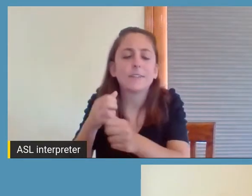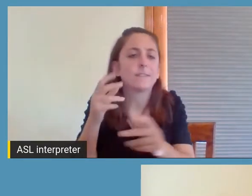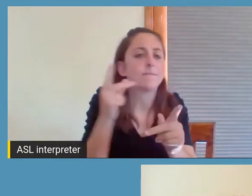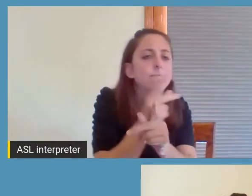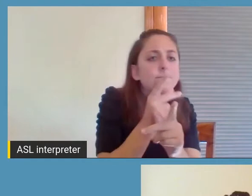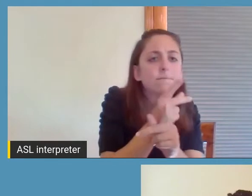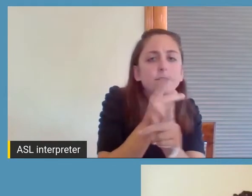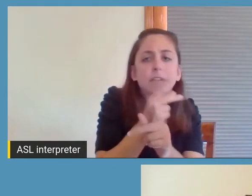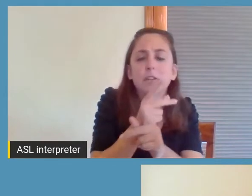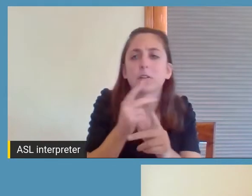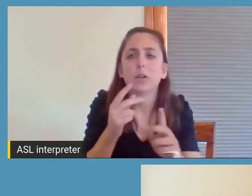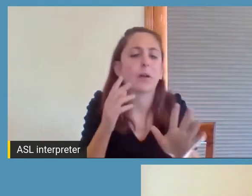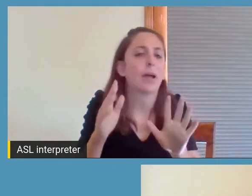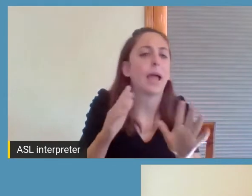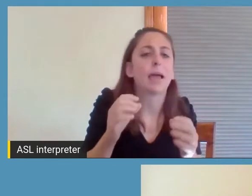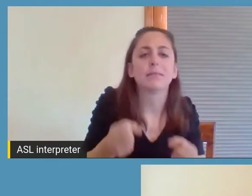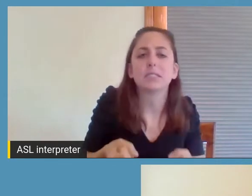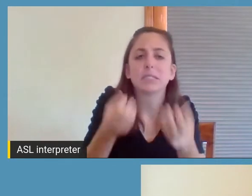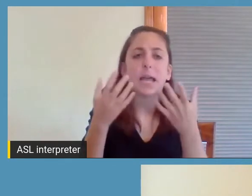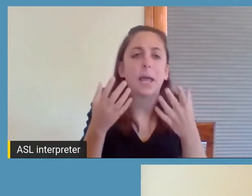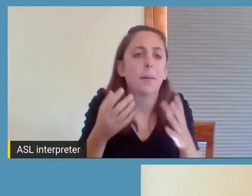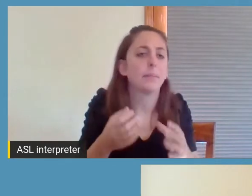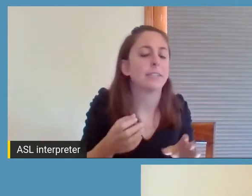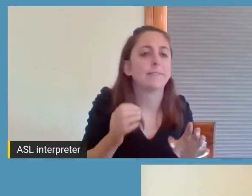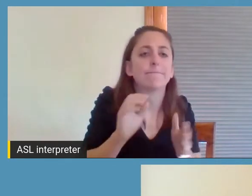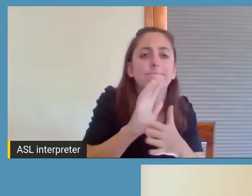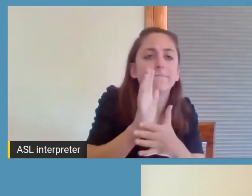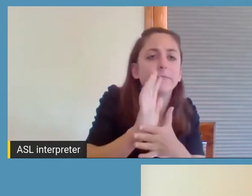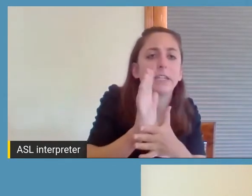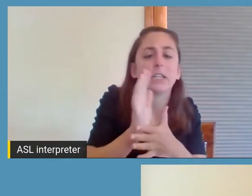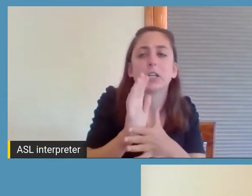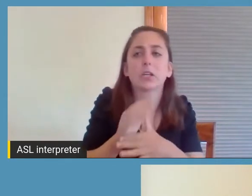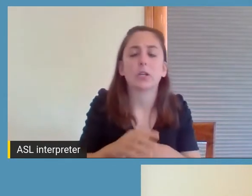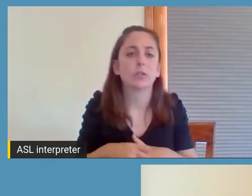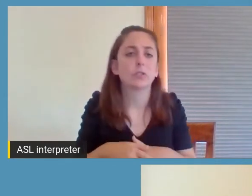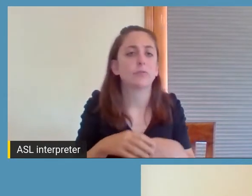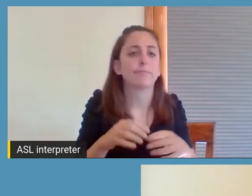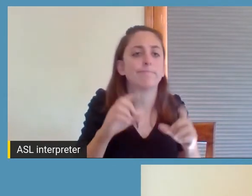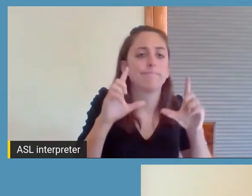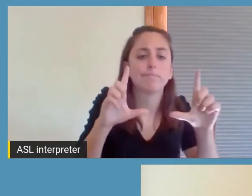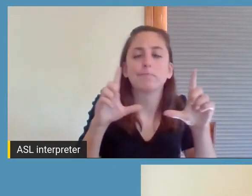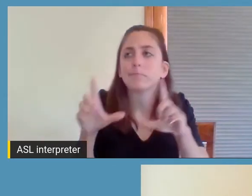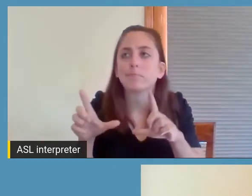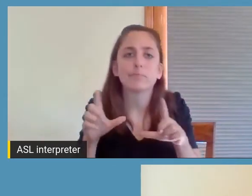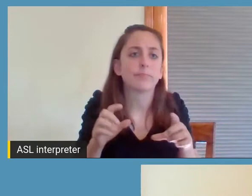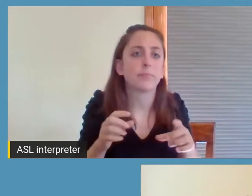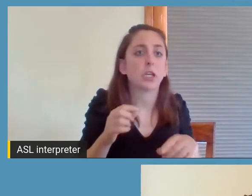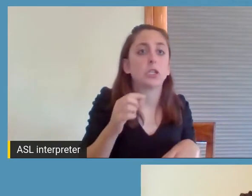how many videos maybe one or two i had to think about not putting two videos side by side because